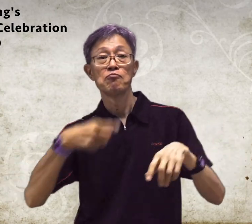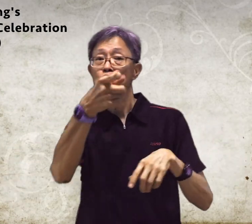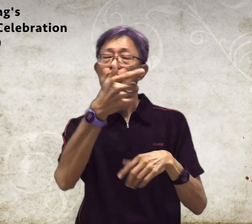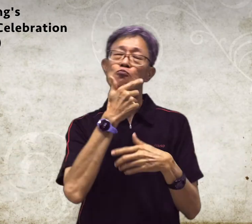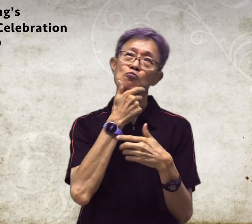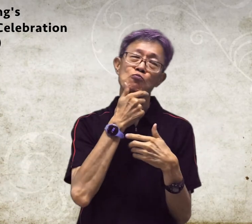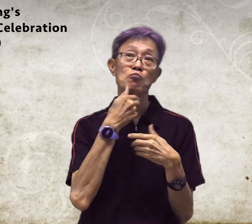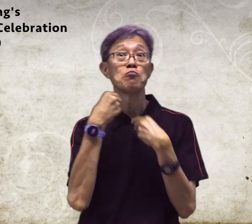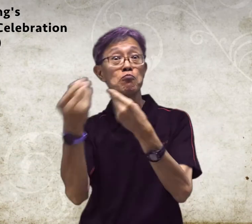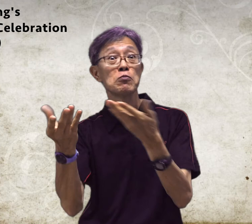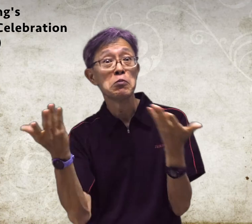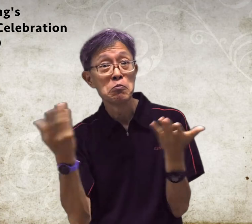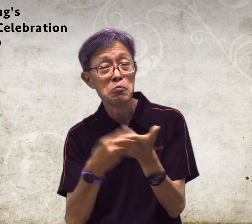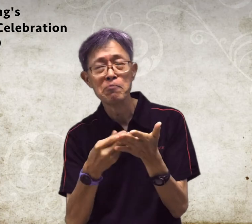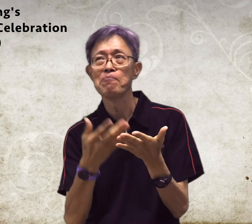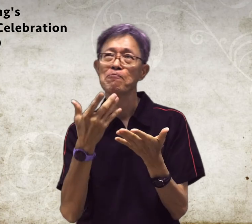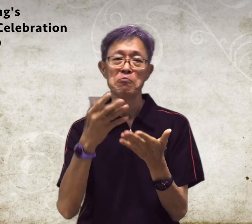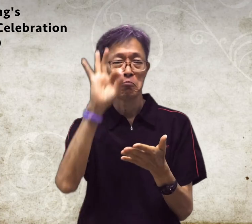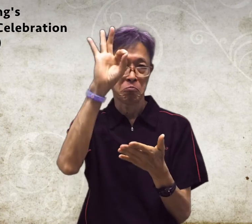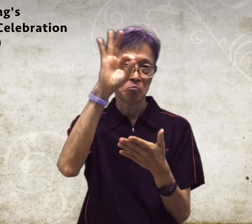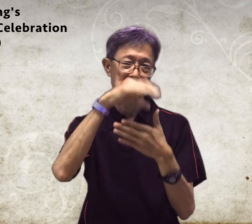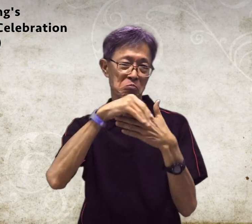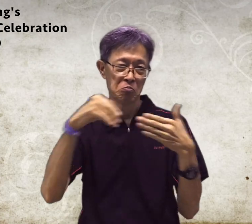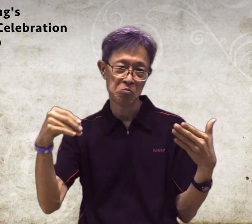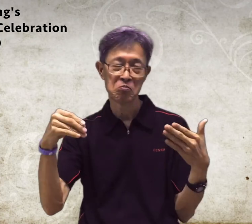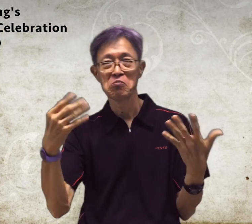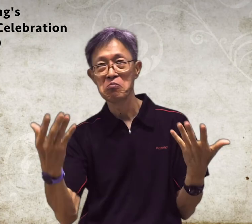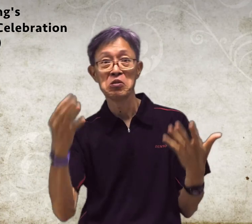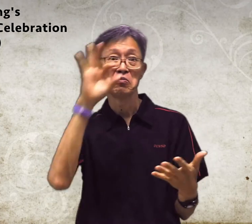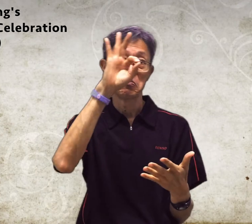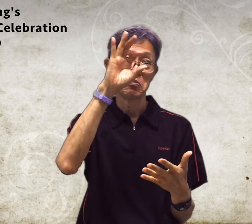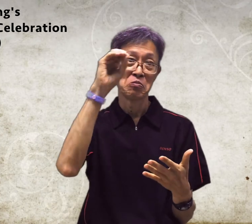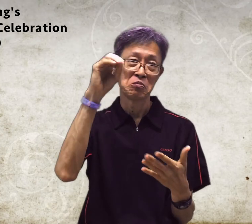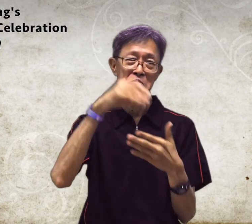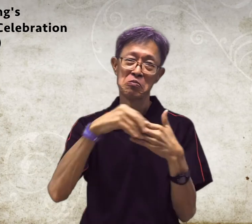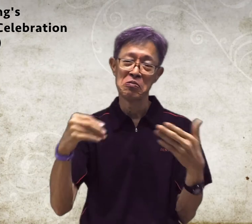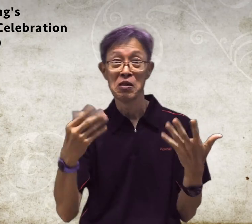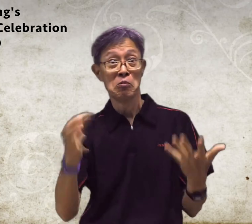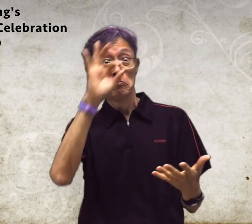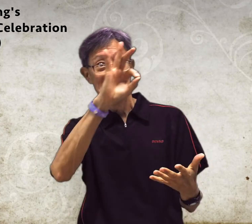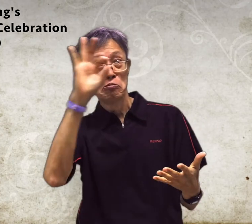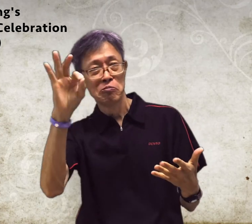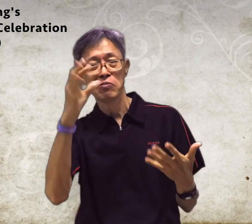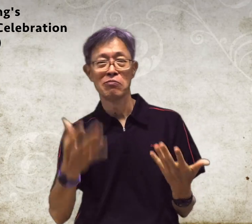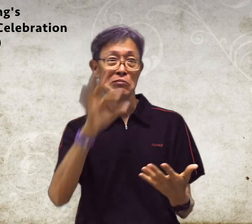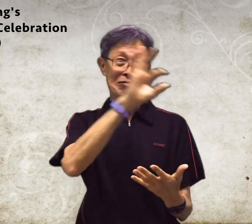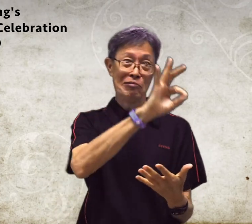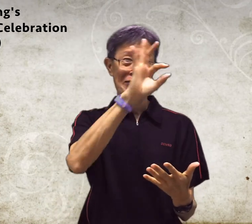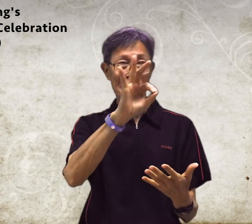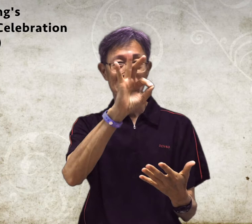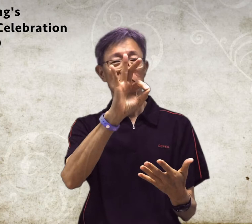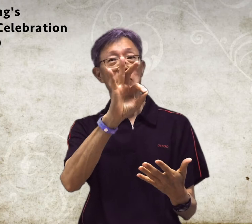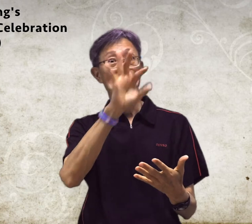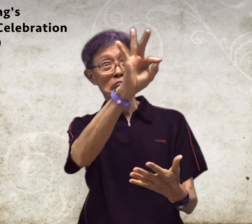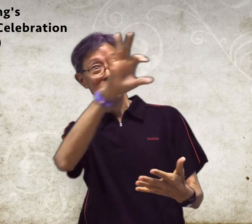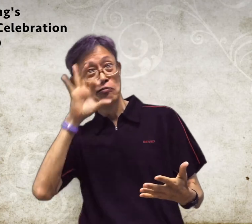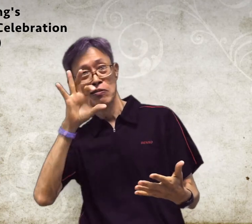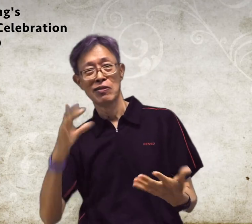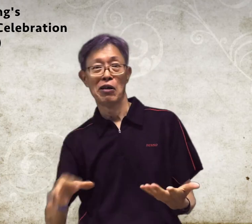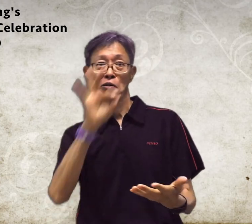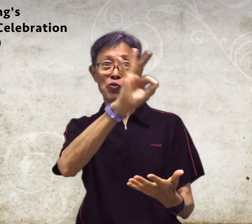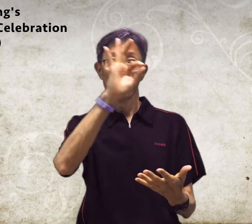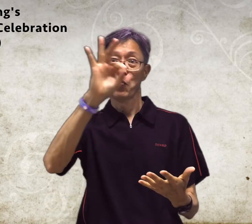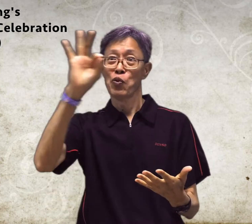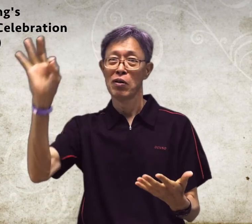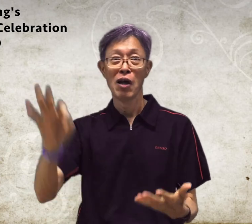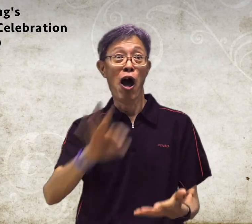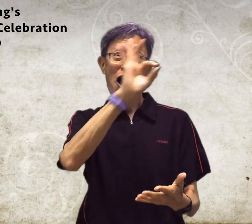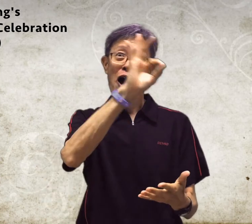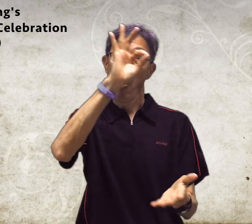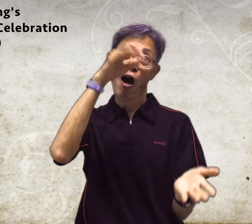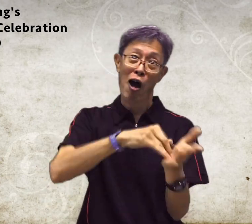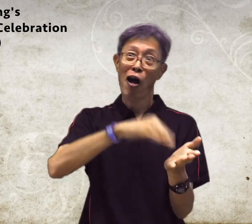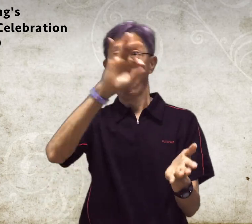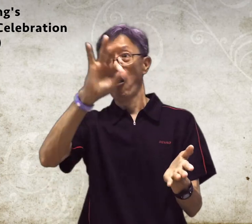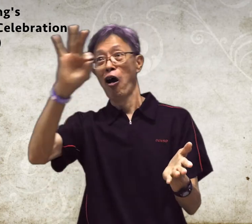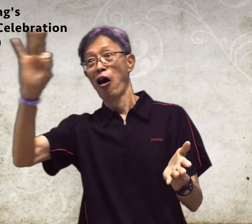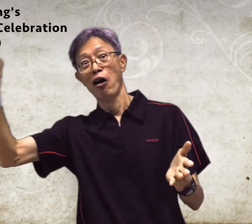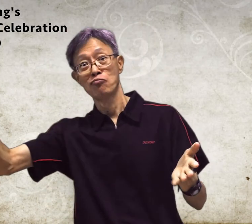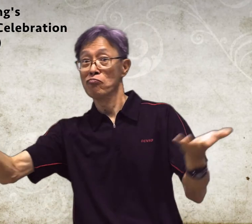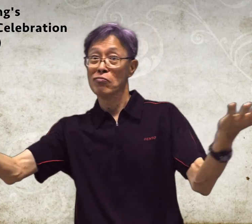Your donation can start at $9. It can be $90, $99, $900, $999, $9,999 and so on.